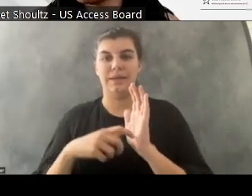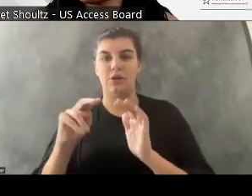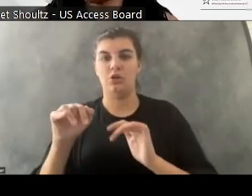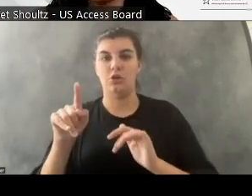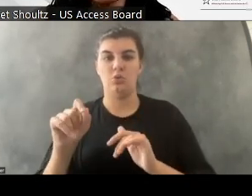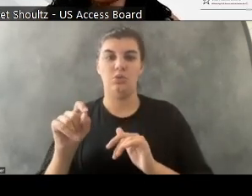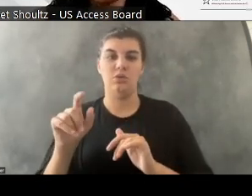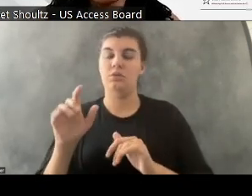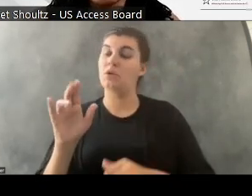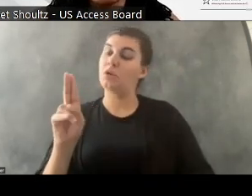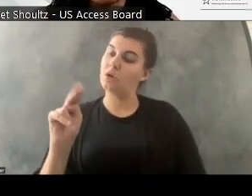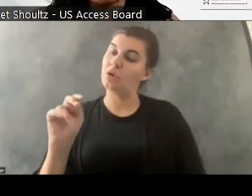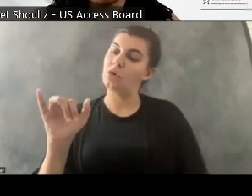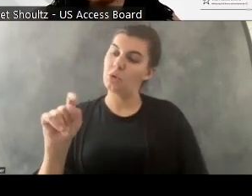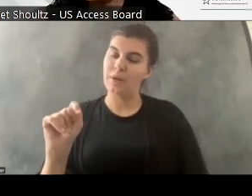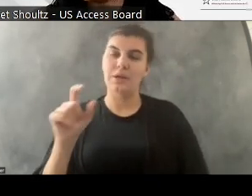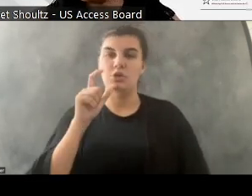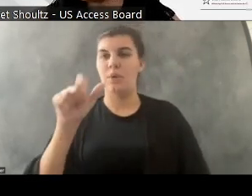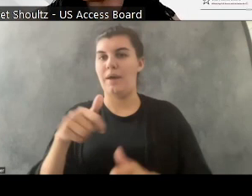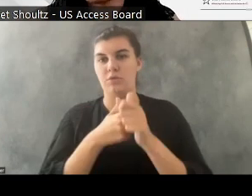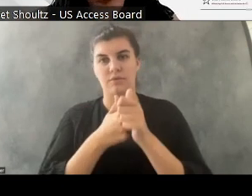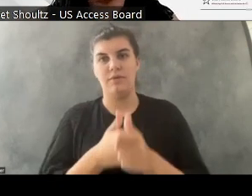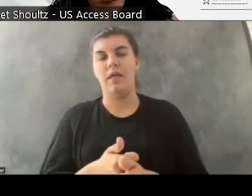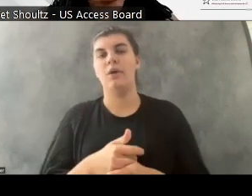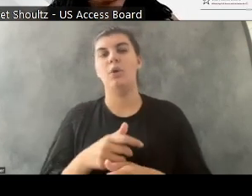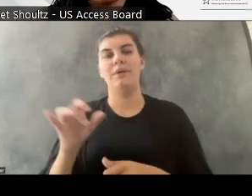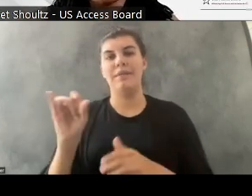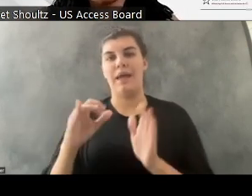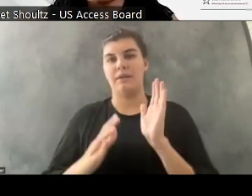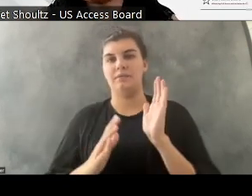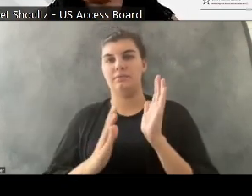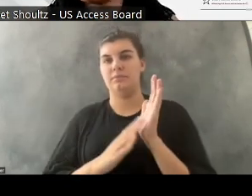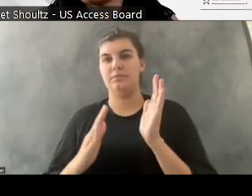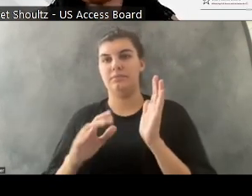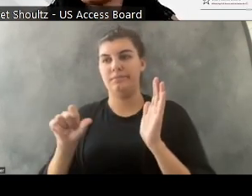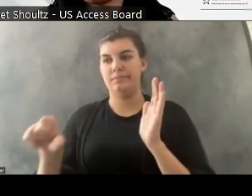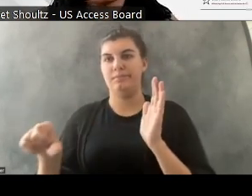are not required to comply. So those are signs you'll see above the push button that, you know,